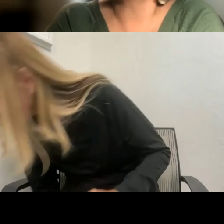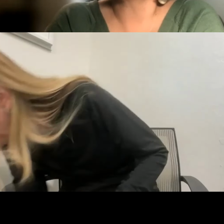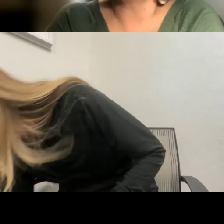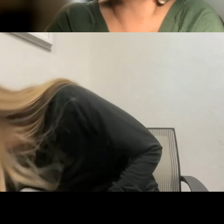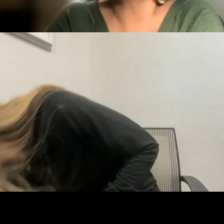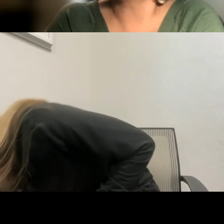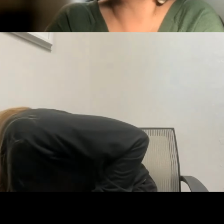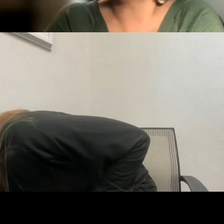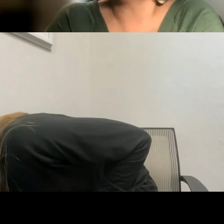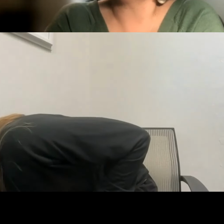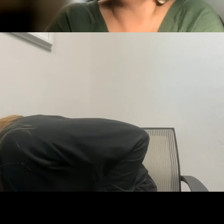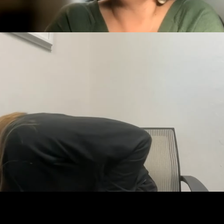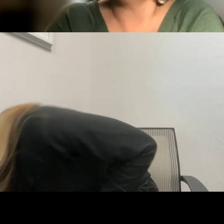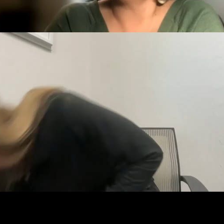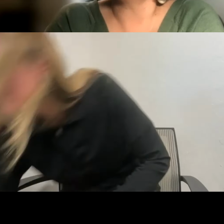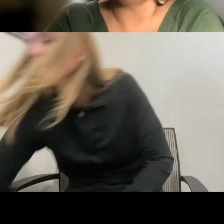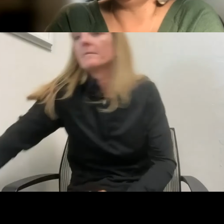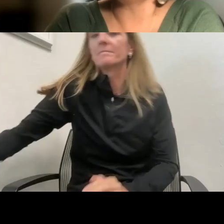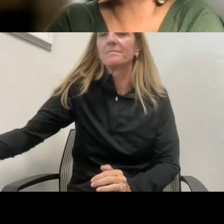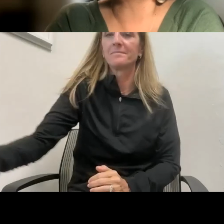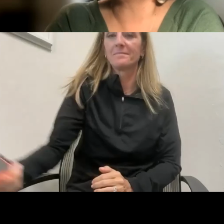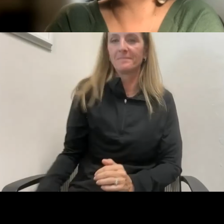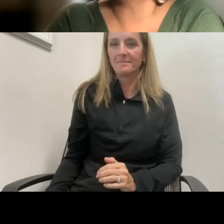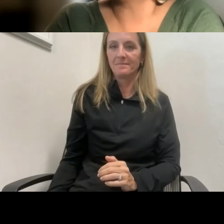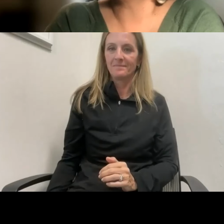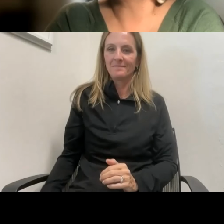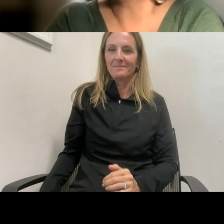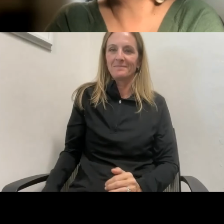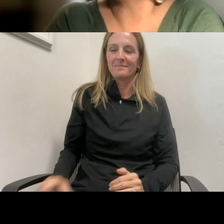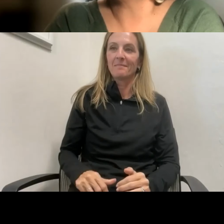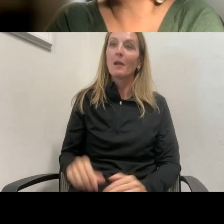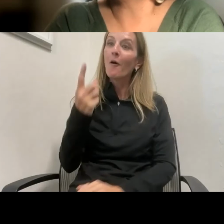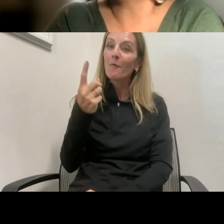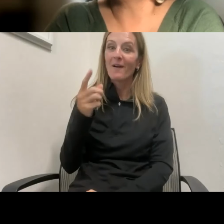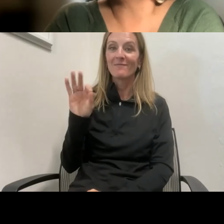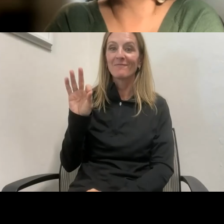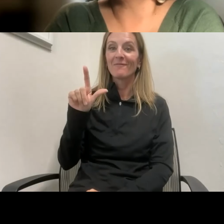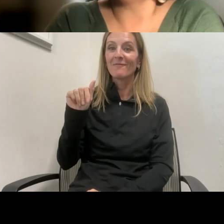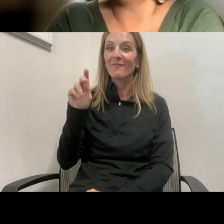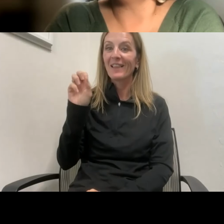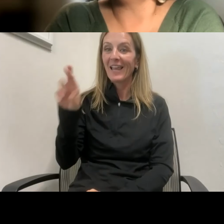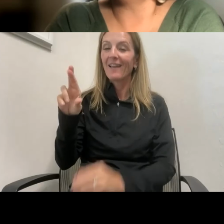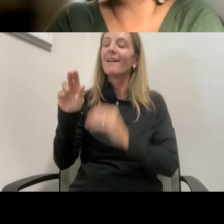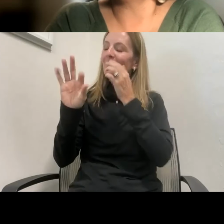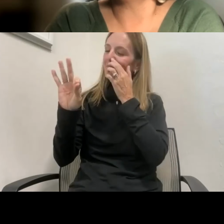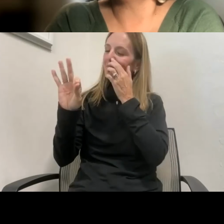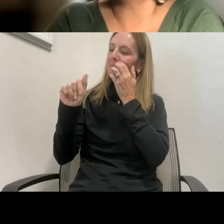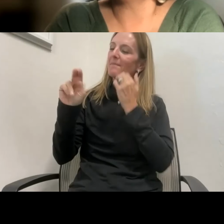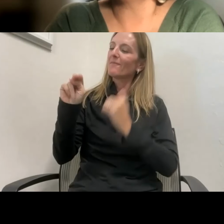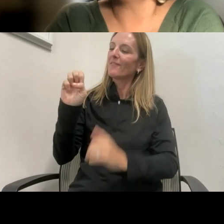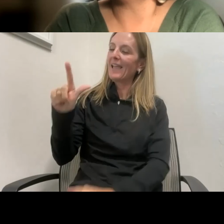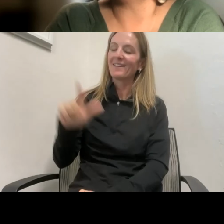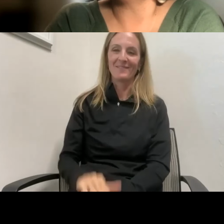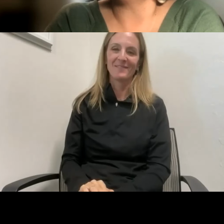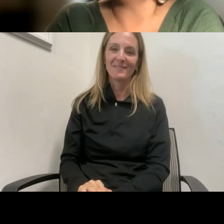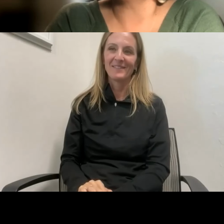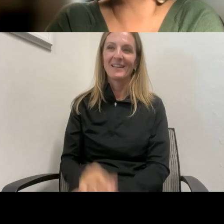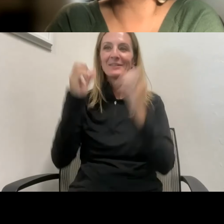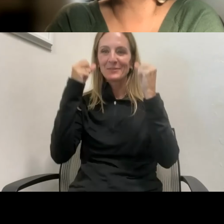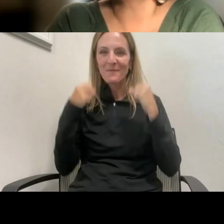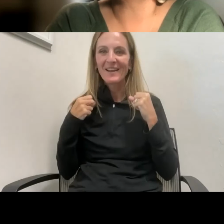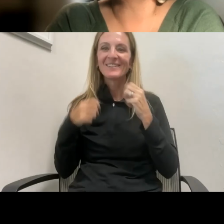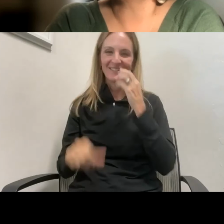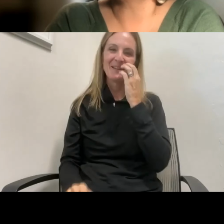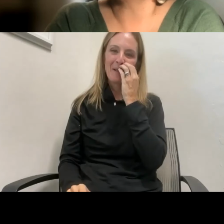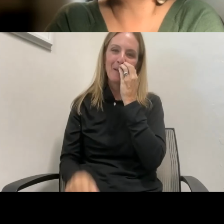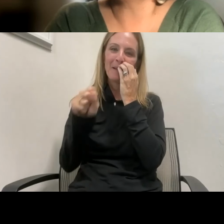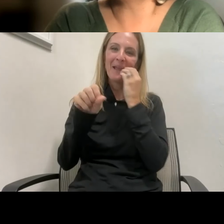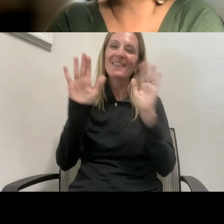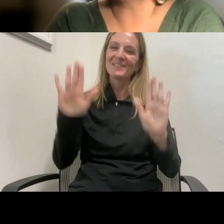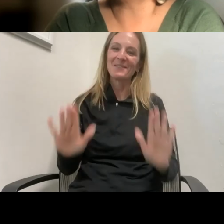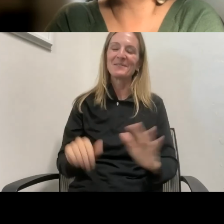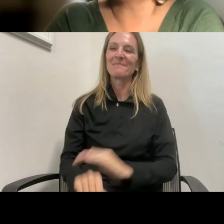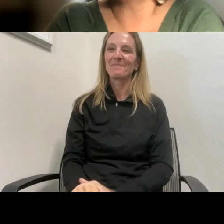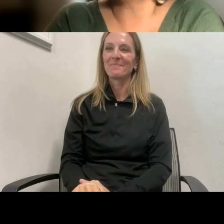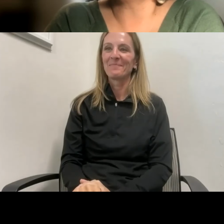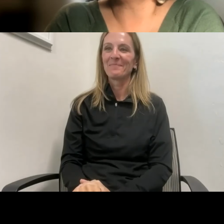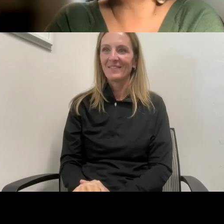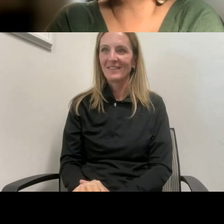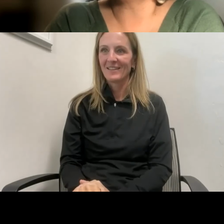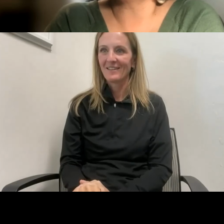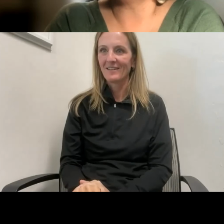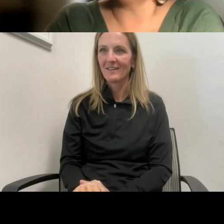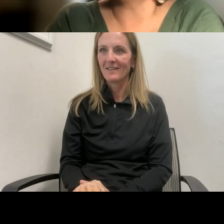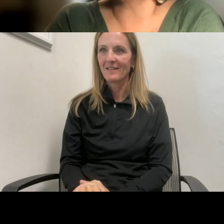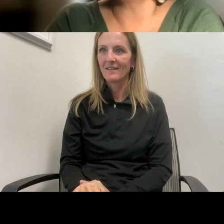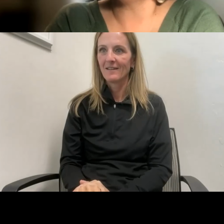sweaters yeah flannel okay yeah. Awesome. A nice warm jacket.